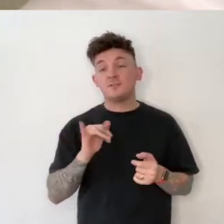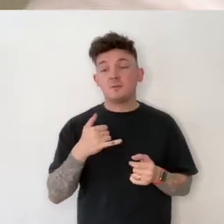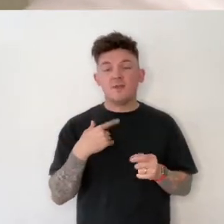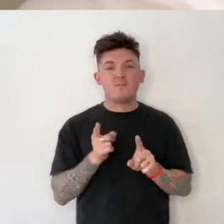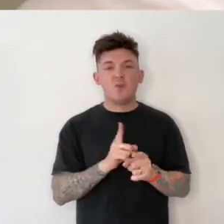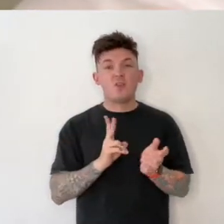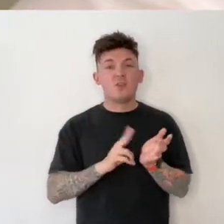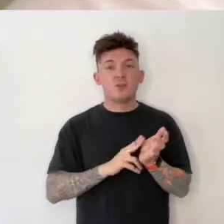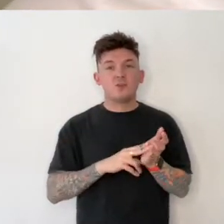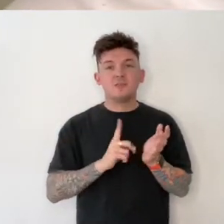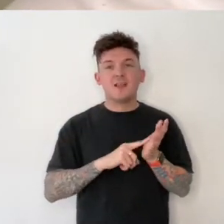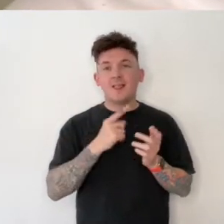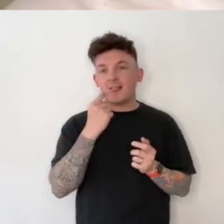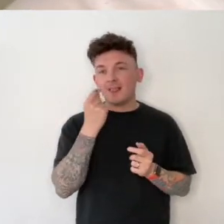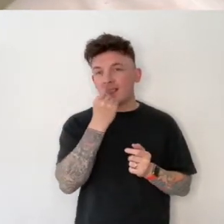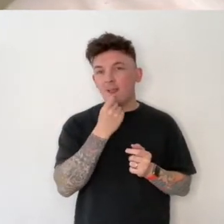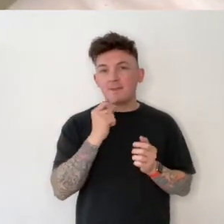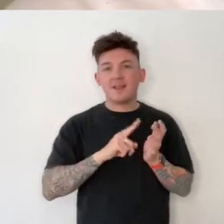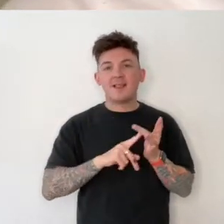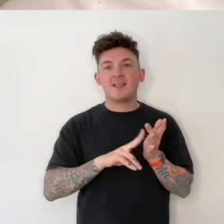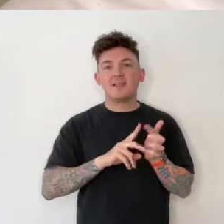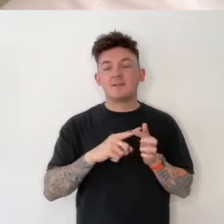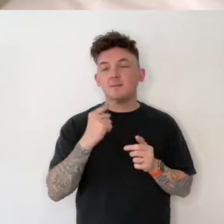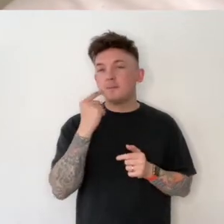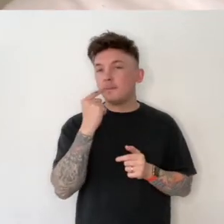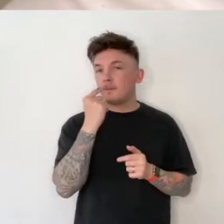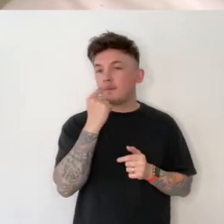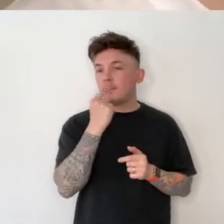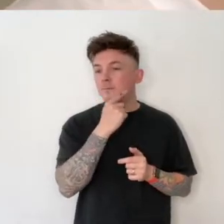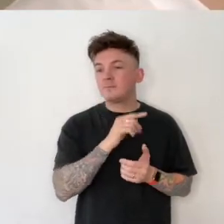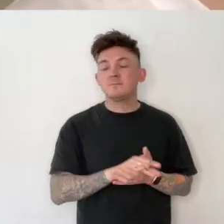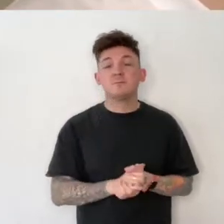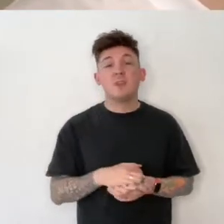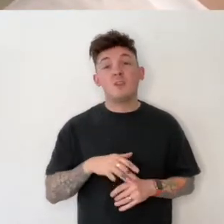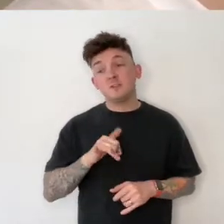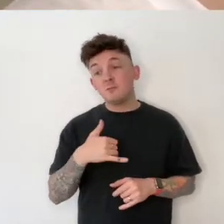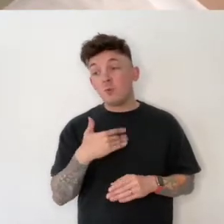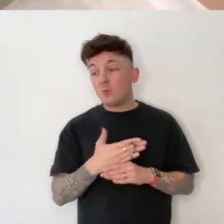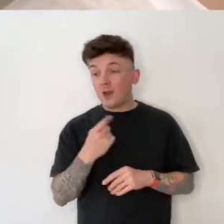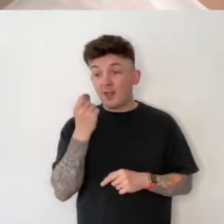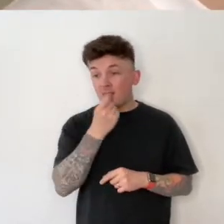i would probably leave myself at this, i may put a lipstick on, i have a very nice sort